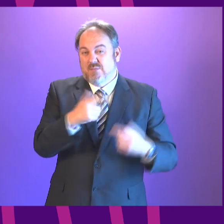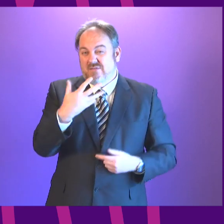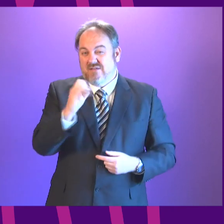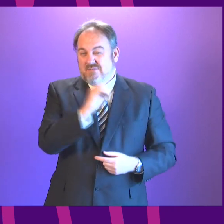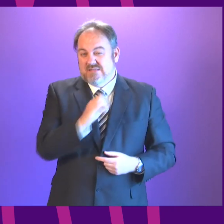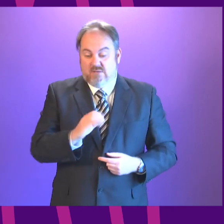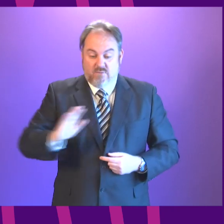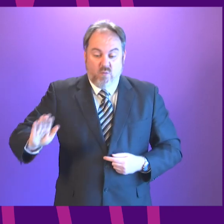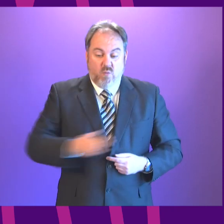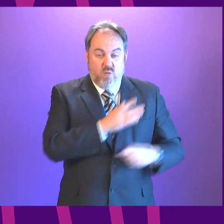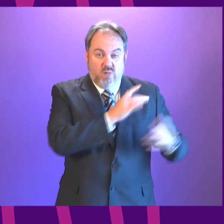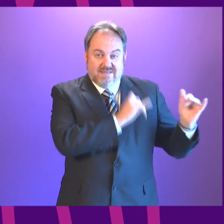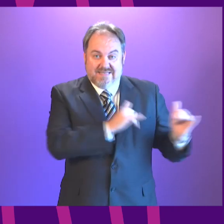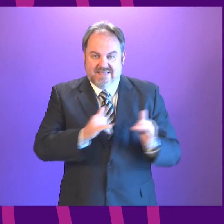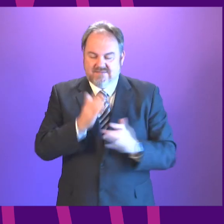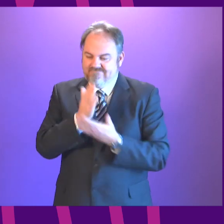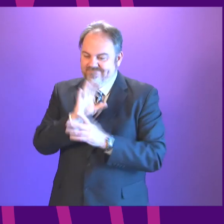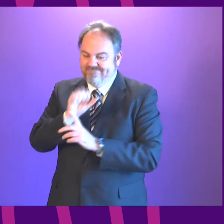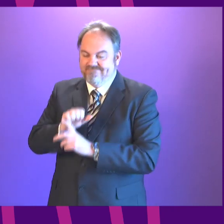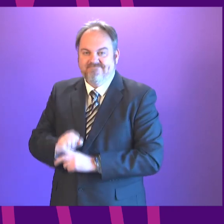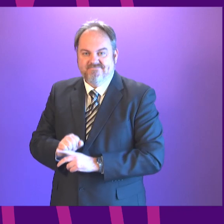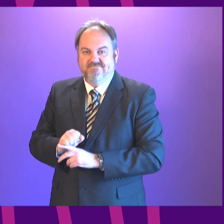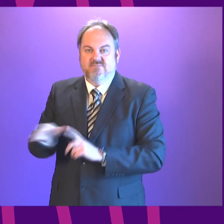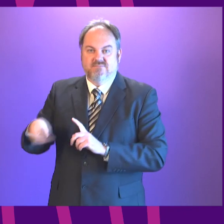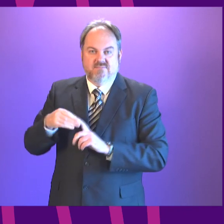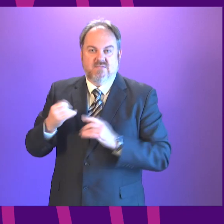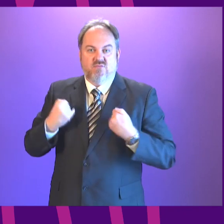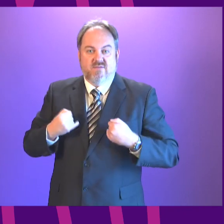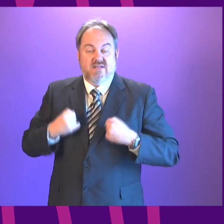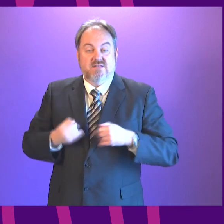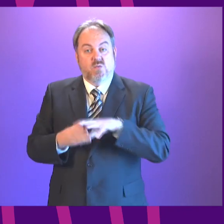all tests carried out, and the total number of cases now stands at 114,366. There are